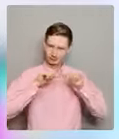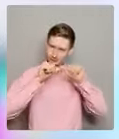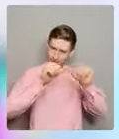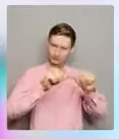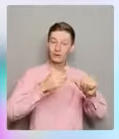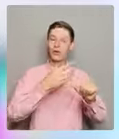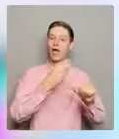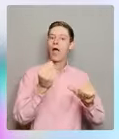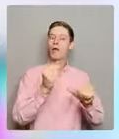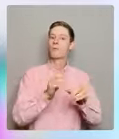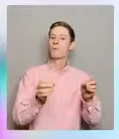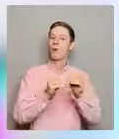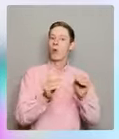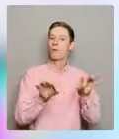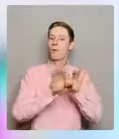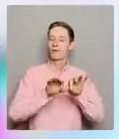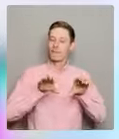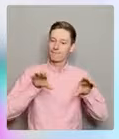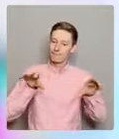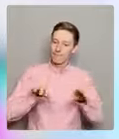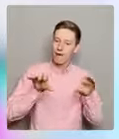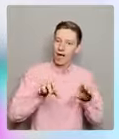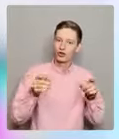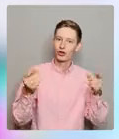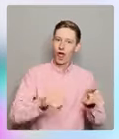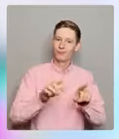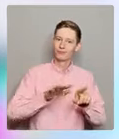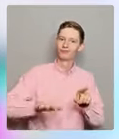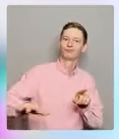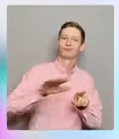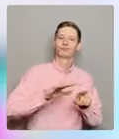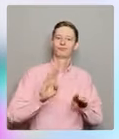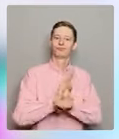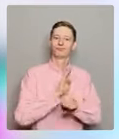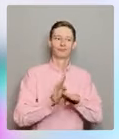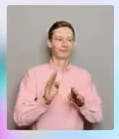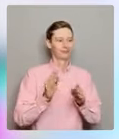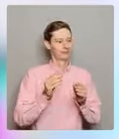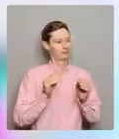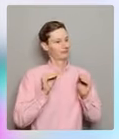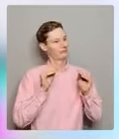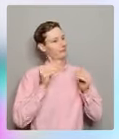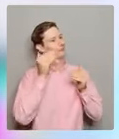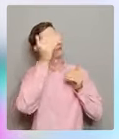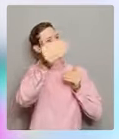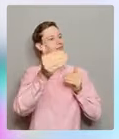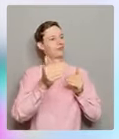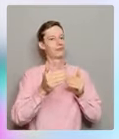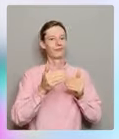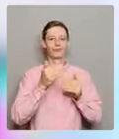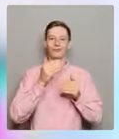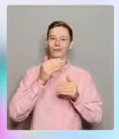and more importantly action, will be happening across the industry as we're moving toward this kind of this future of immersive VR experiences.